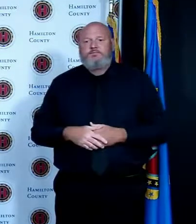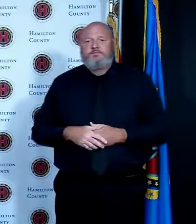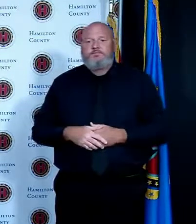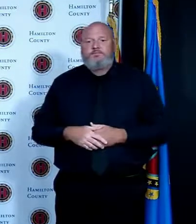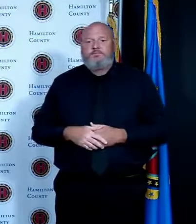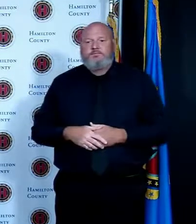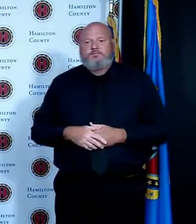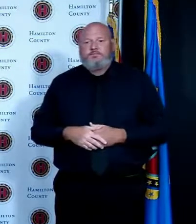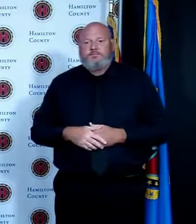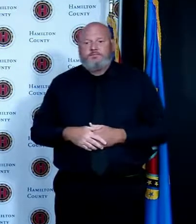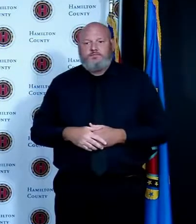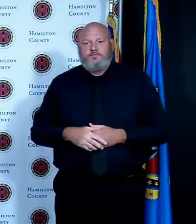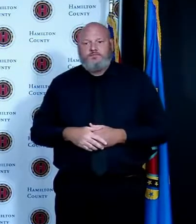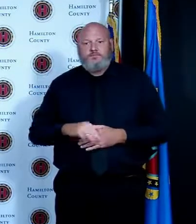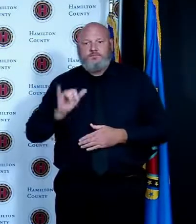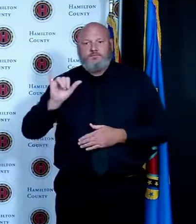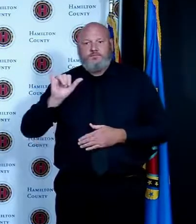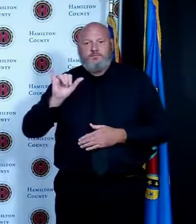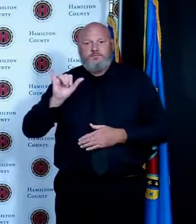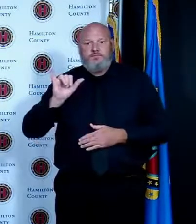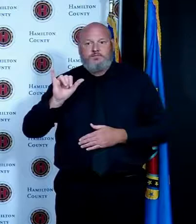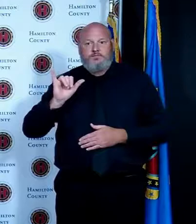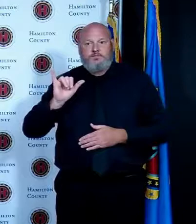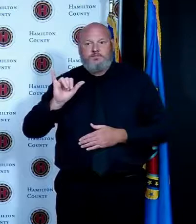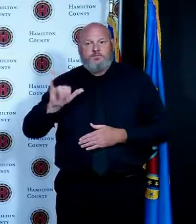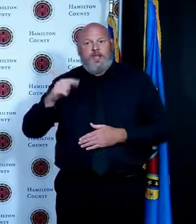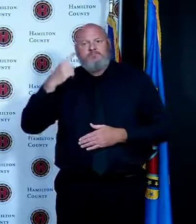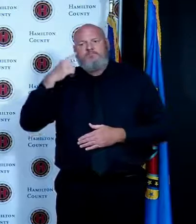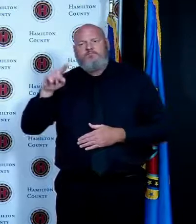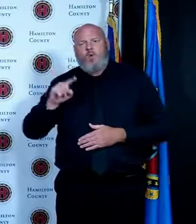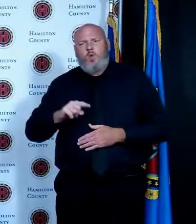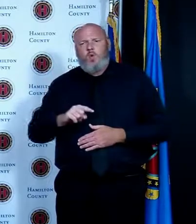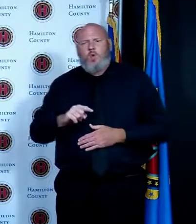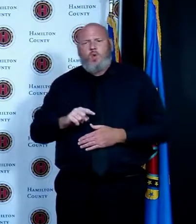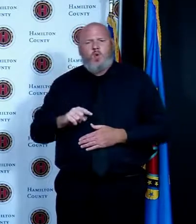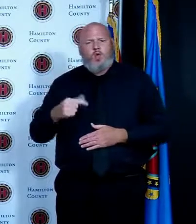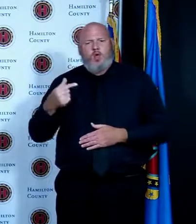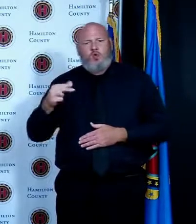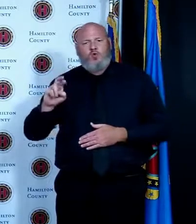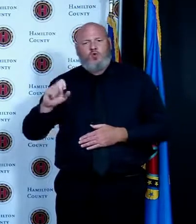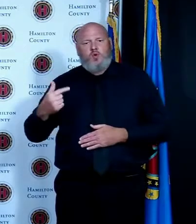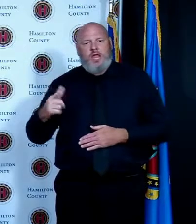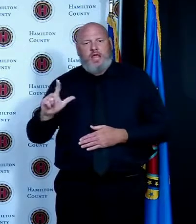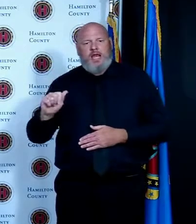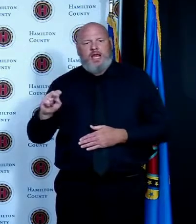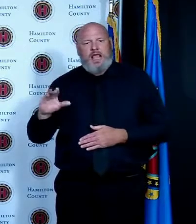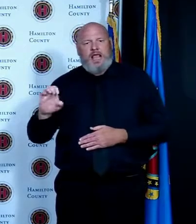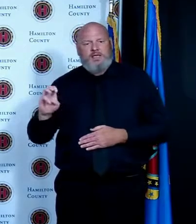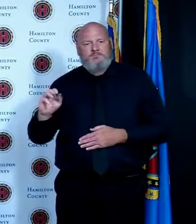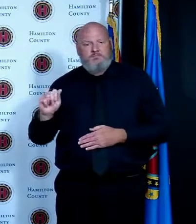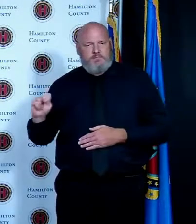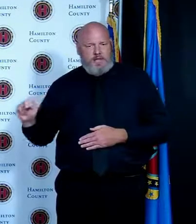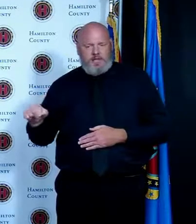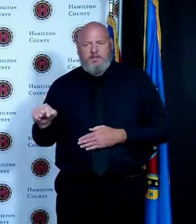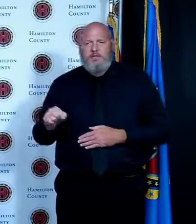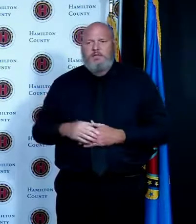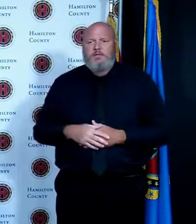has been a part of that effort so eviction court opened up this week on Monday and we're focusing intensively on the